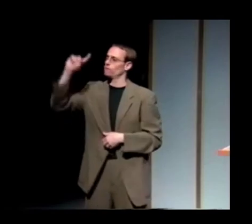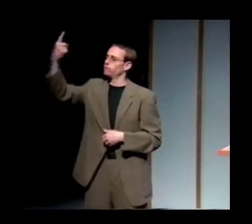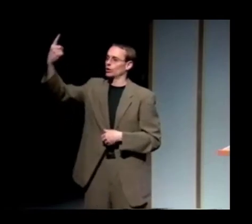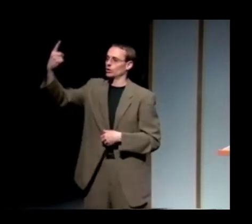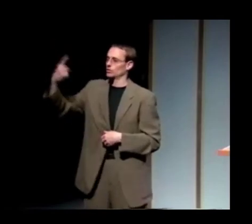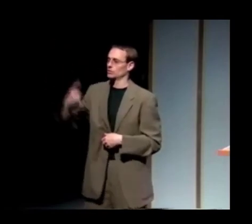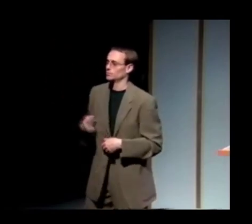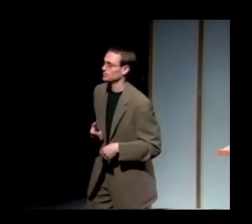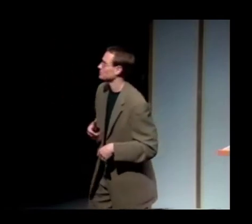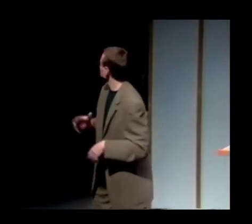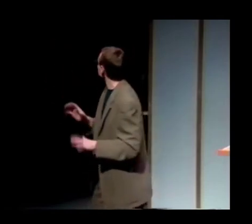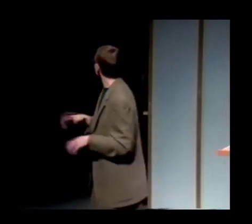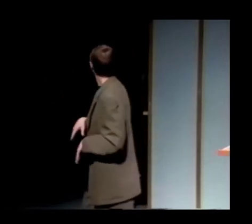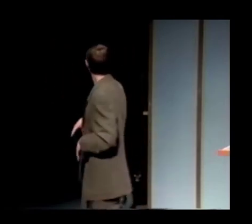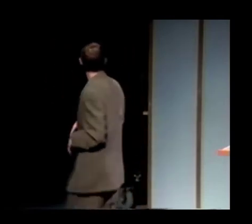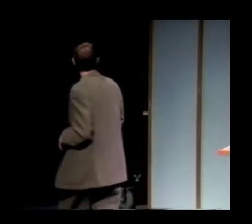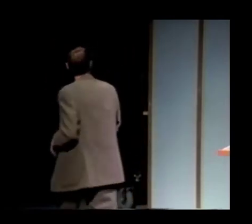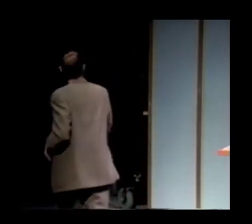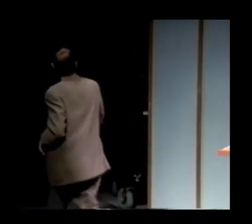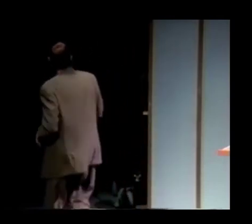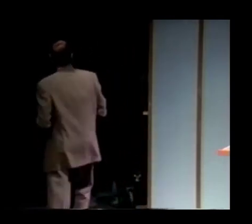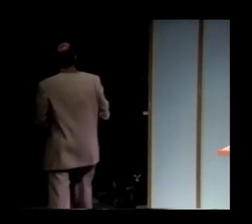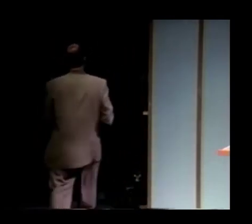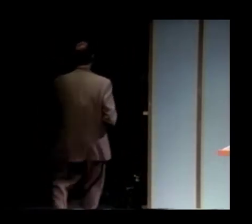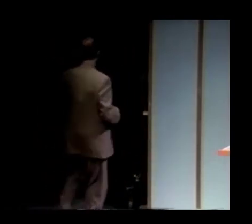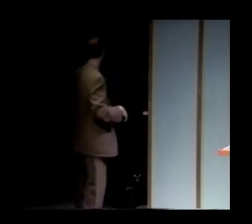IN THE TWENTIES. THIS WAS THE FIRST OF ITS KIND.